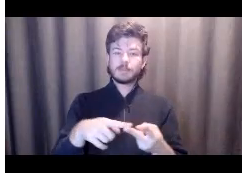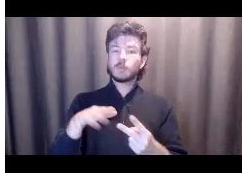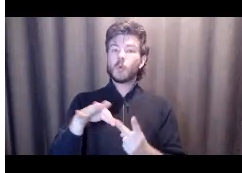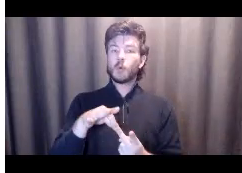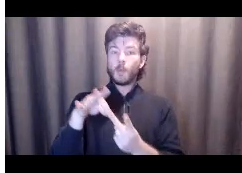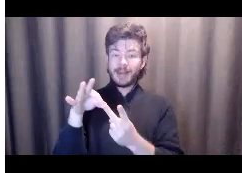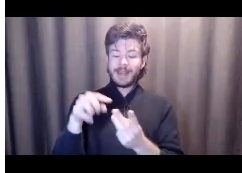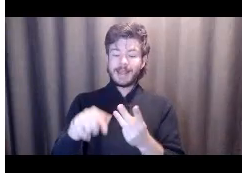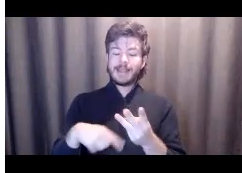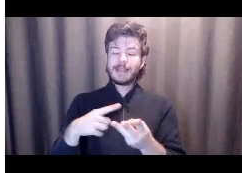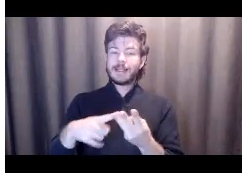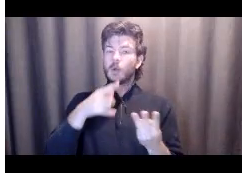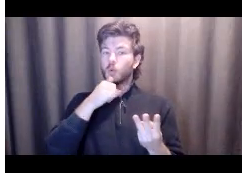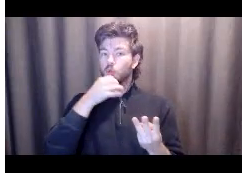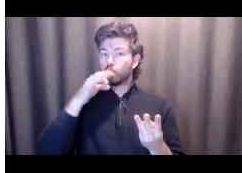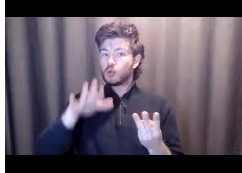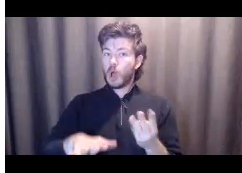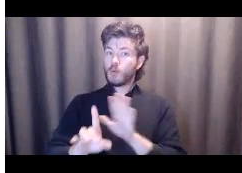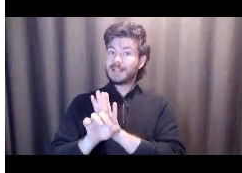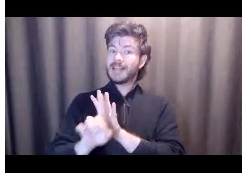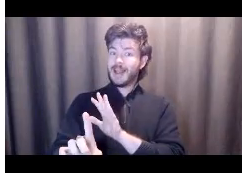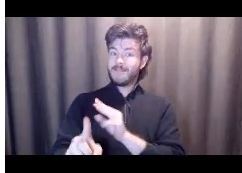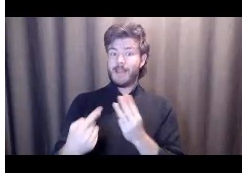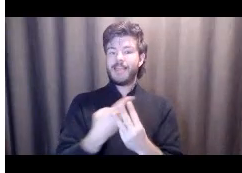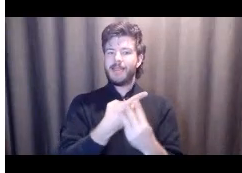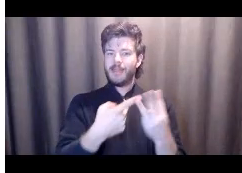manages their NDIS funding.